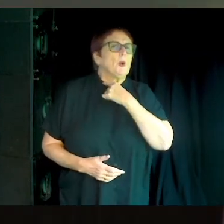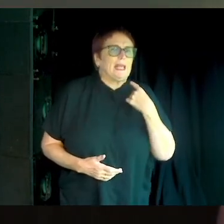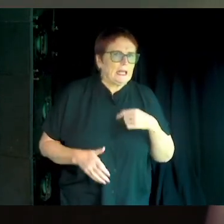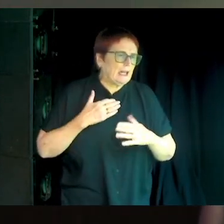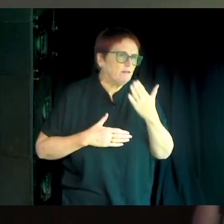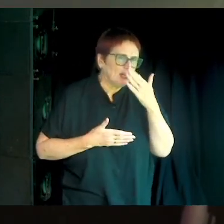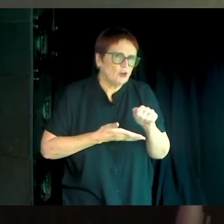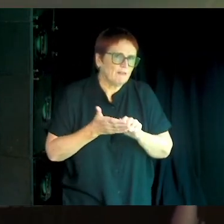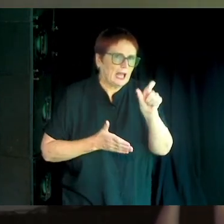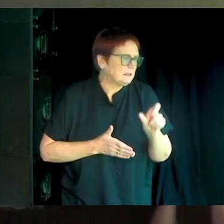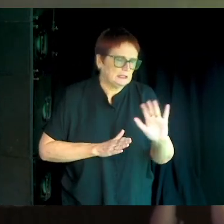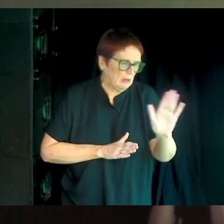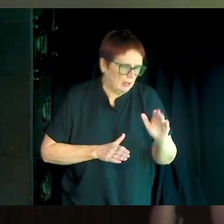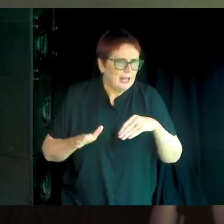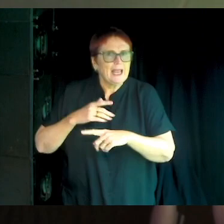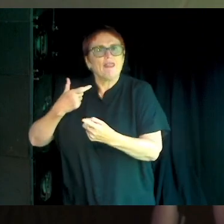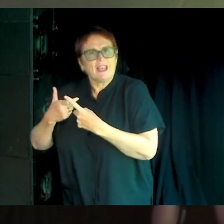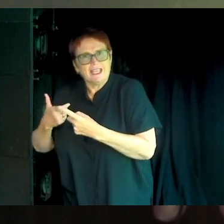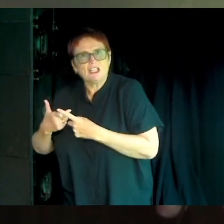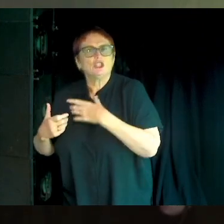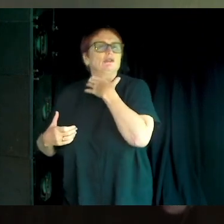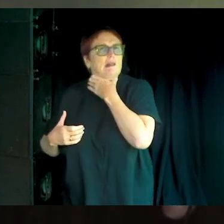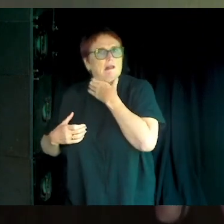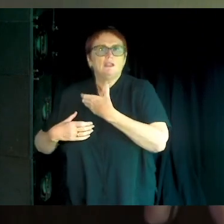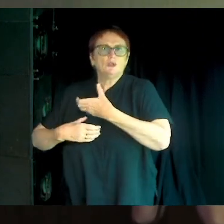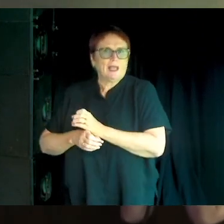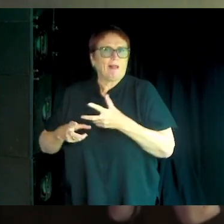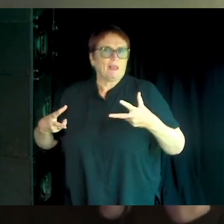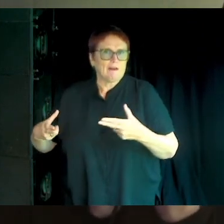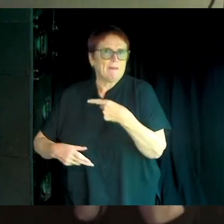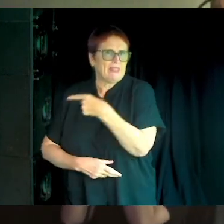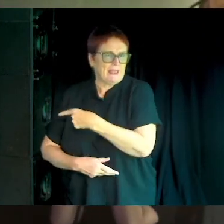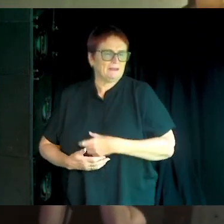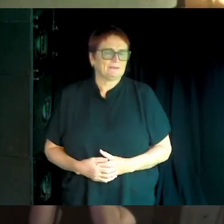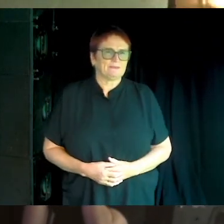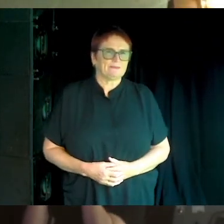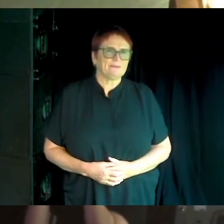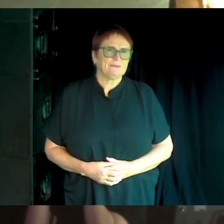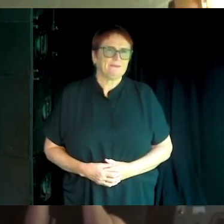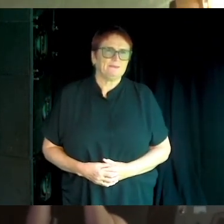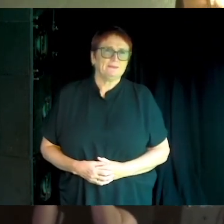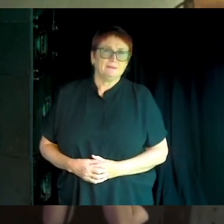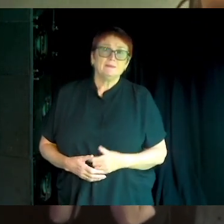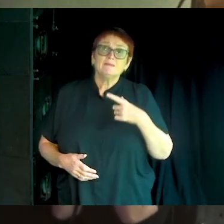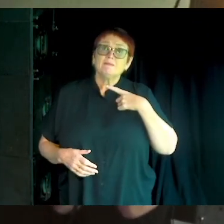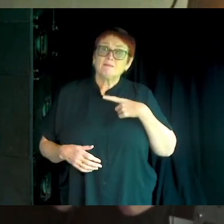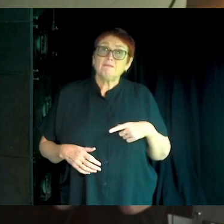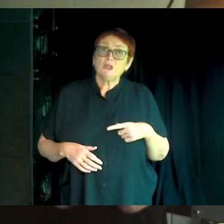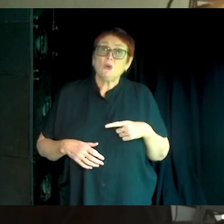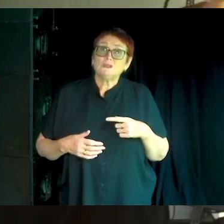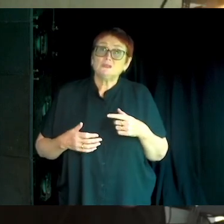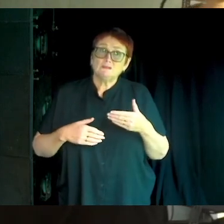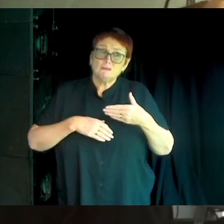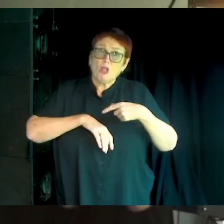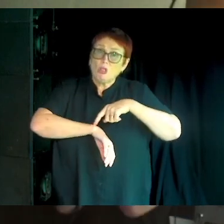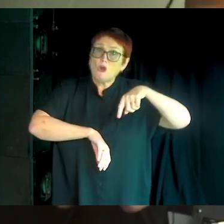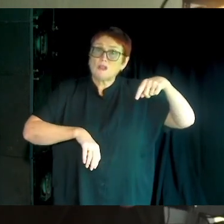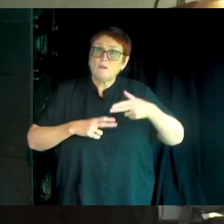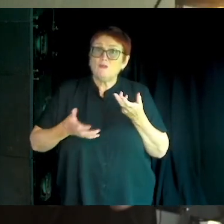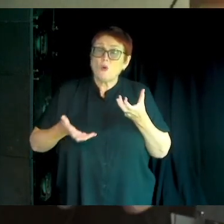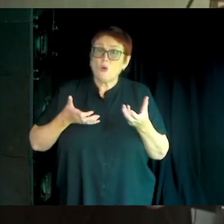in the kitchen i perform an art so because it takes quite a long time to cook one dish um if you